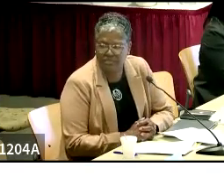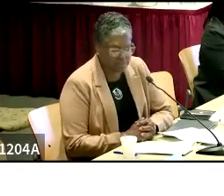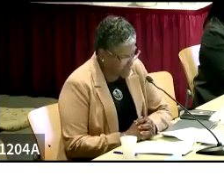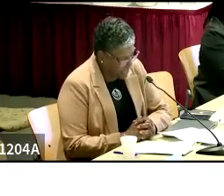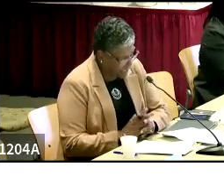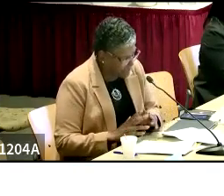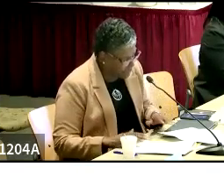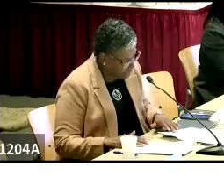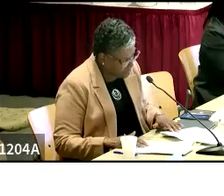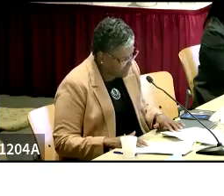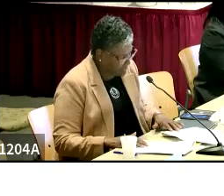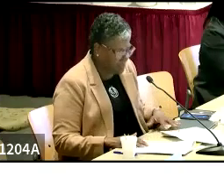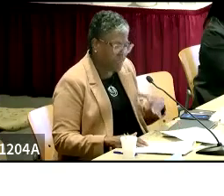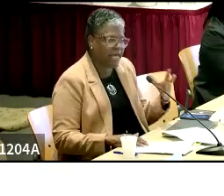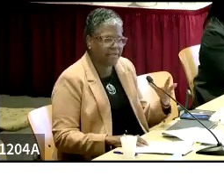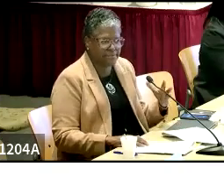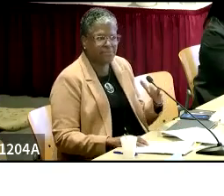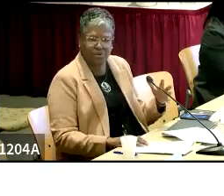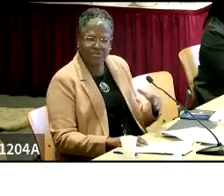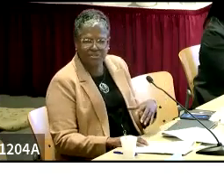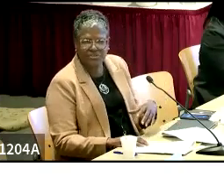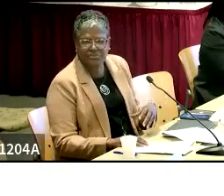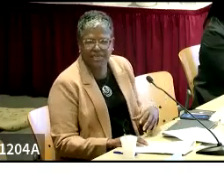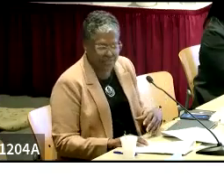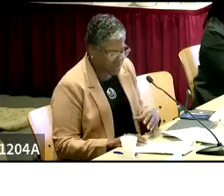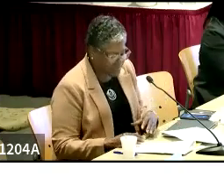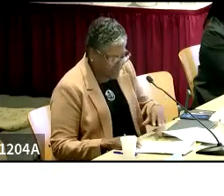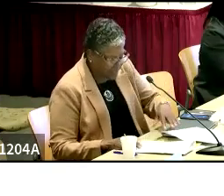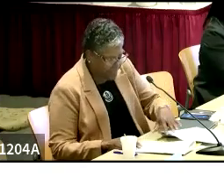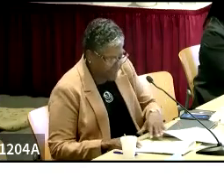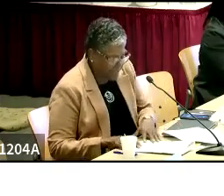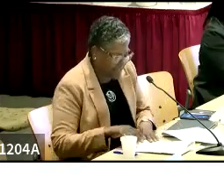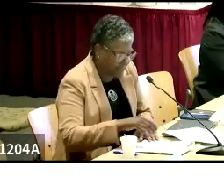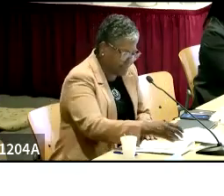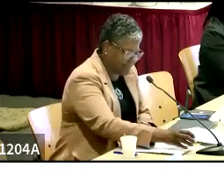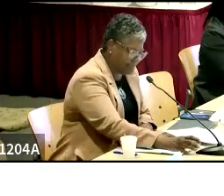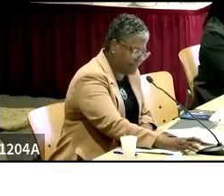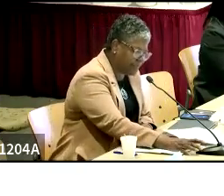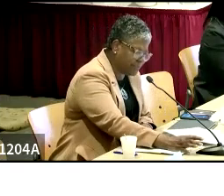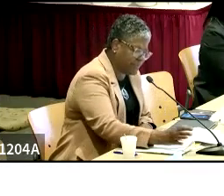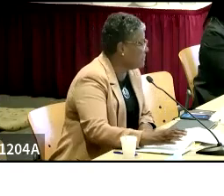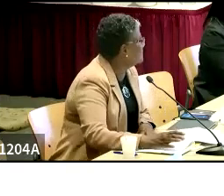I can tell you we had some work to do in terms of improving those methods.